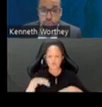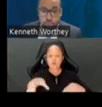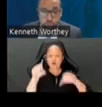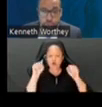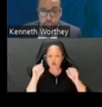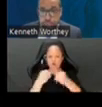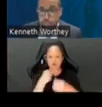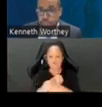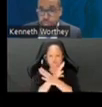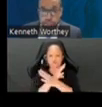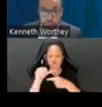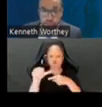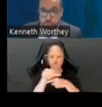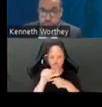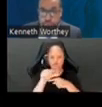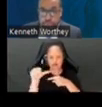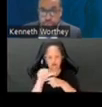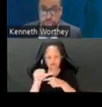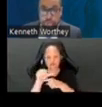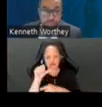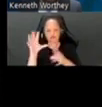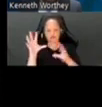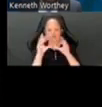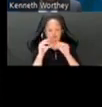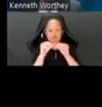the trainer sessions where individuals and organizations can learn how to deliver Money